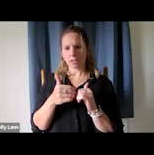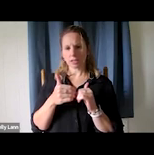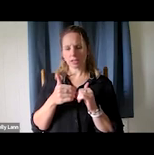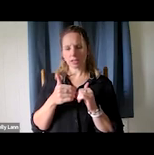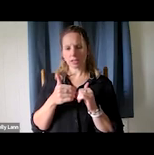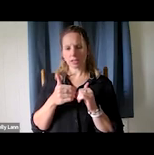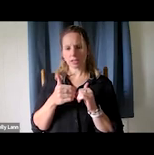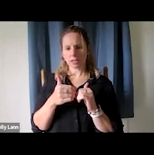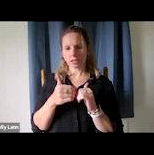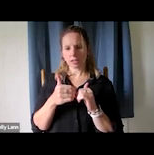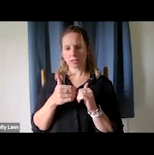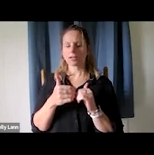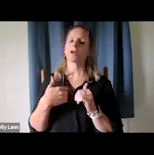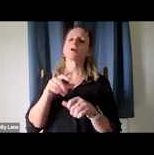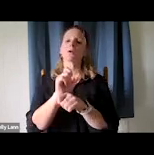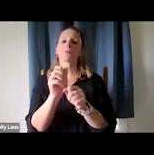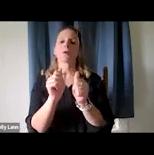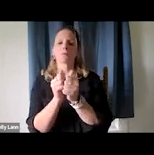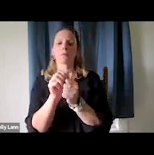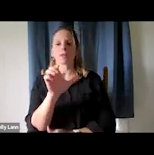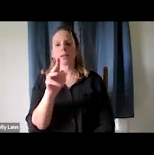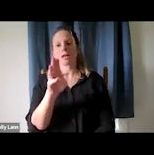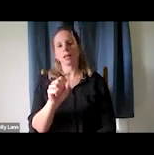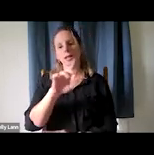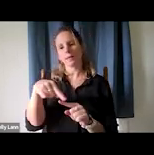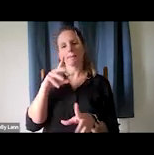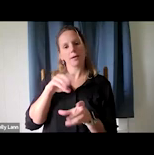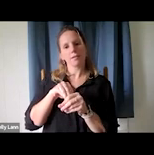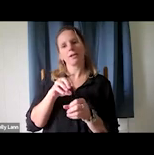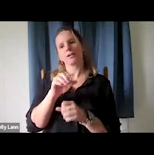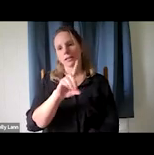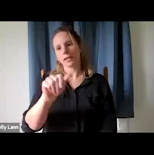or how we work through claims that involve DA&A, as we call it.